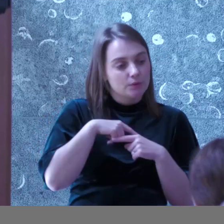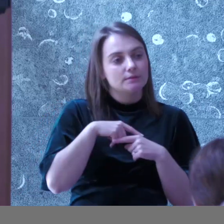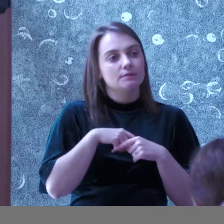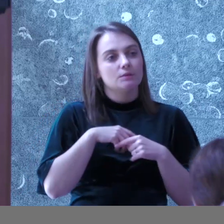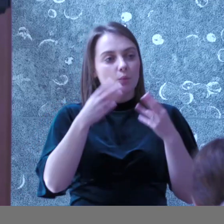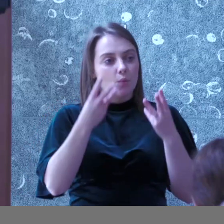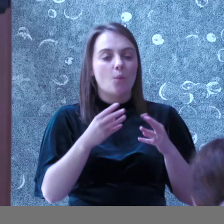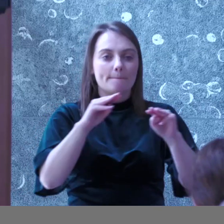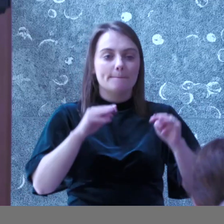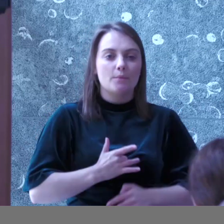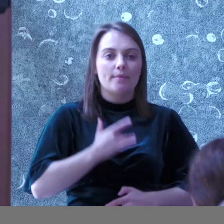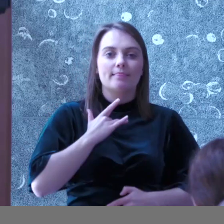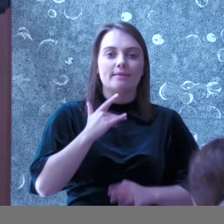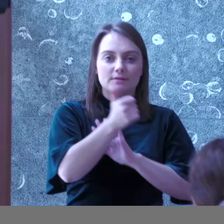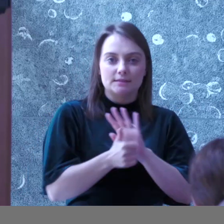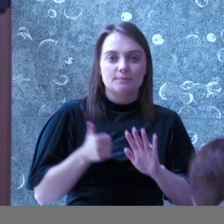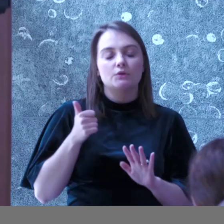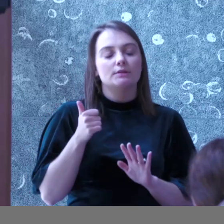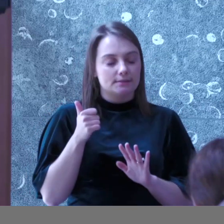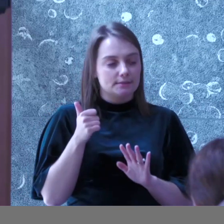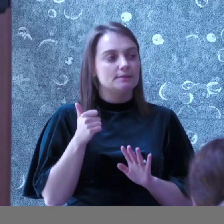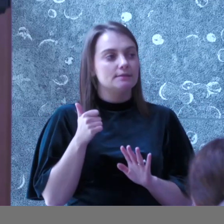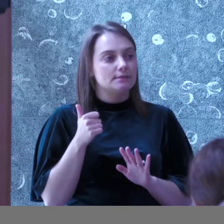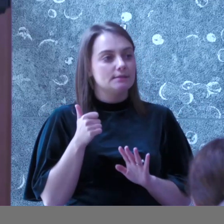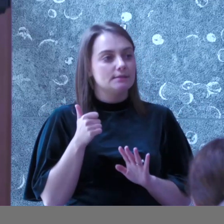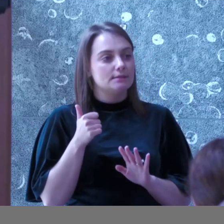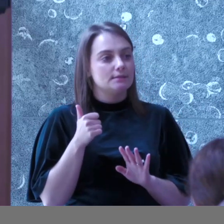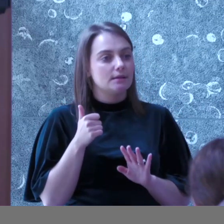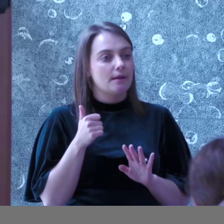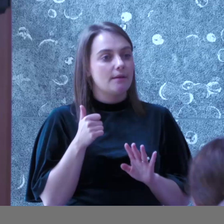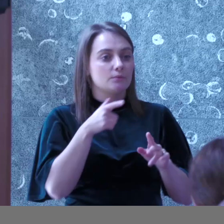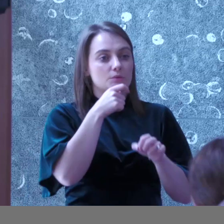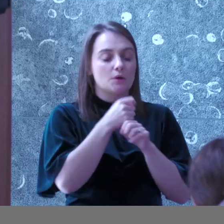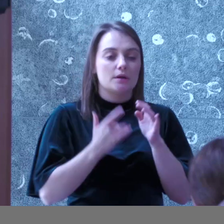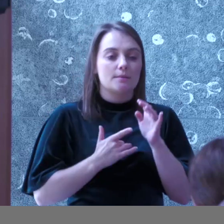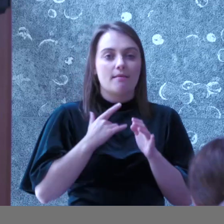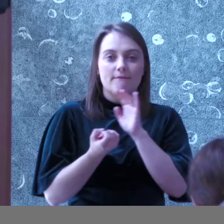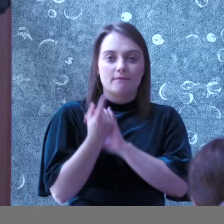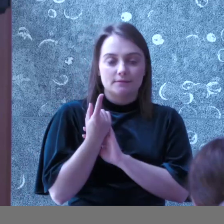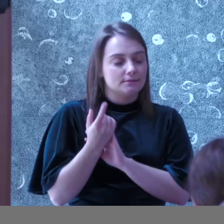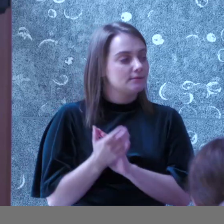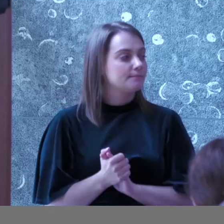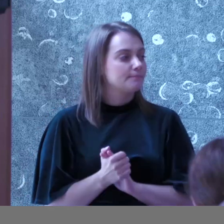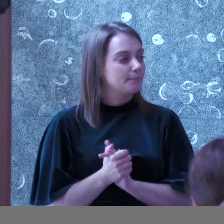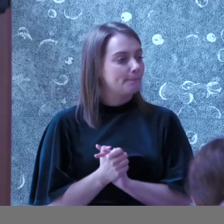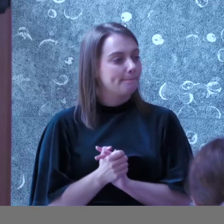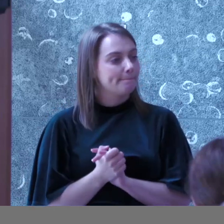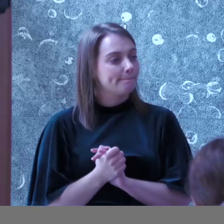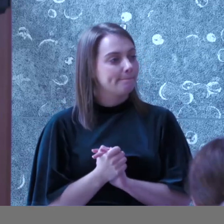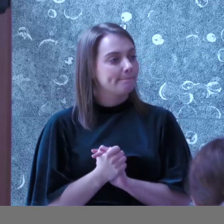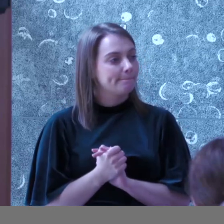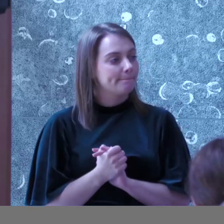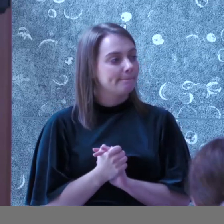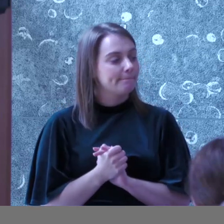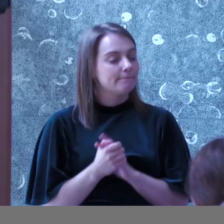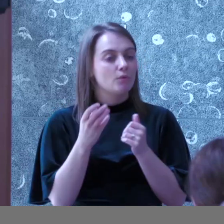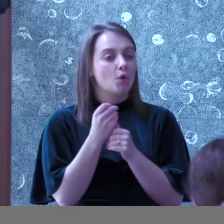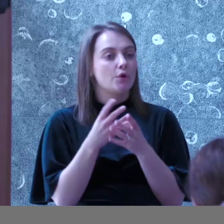lived experience around those life events we're working on. The other thing that jumped out at me